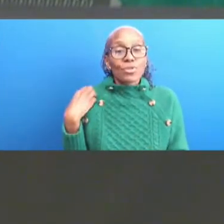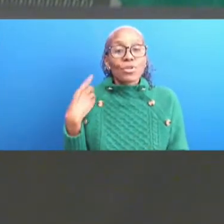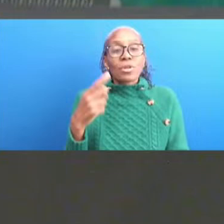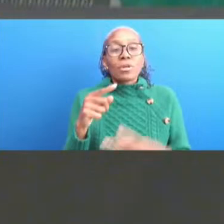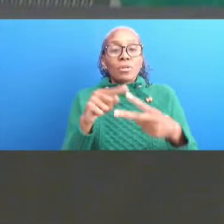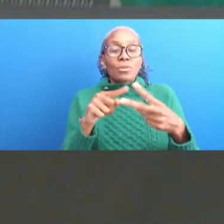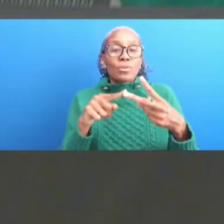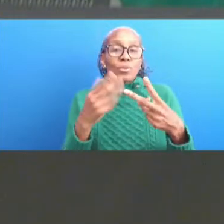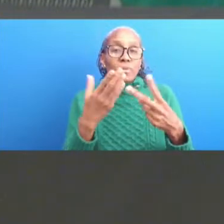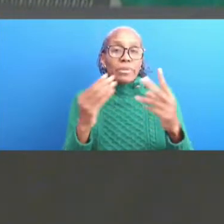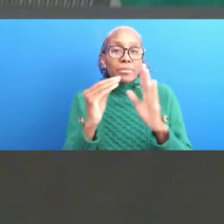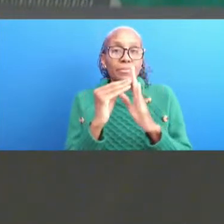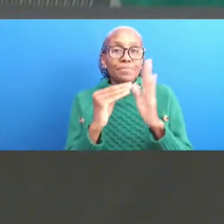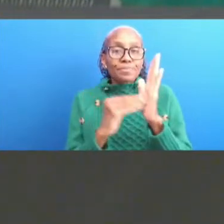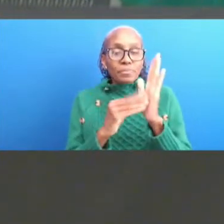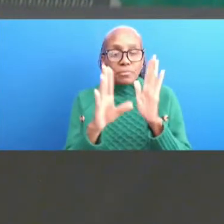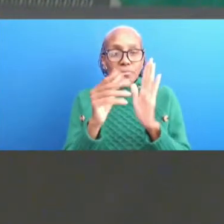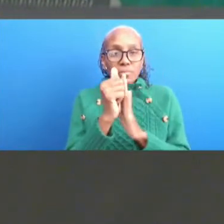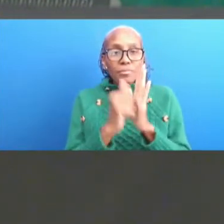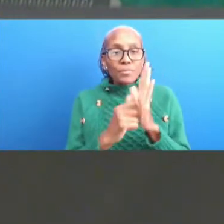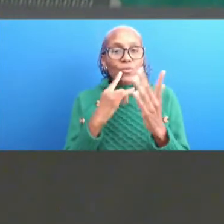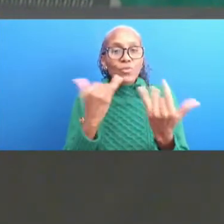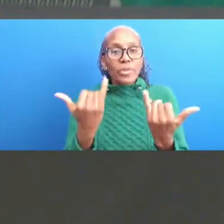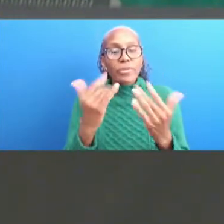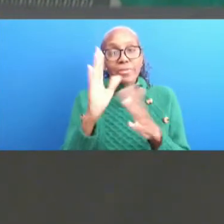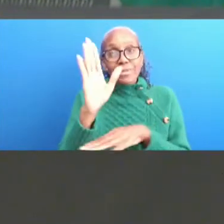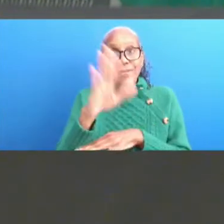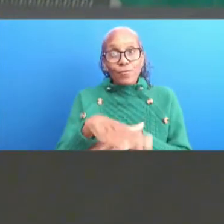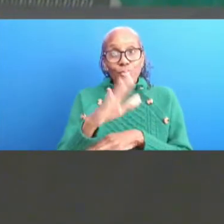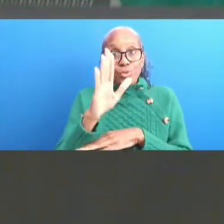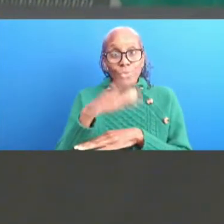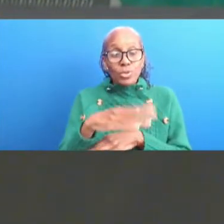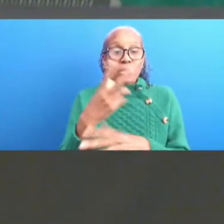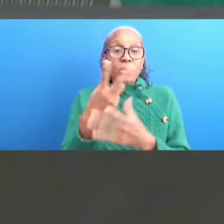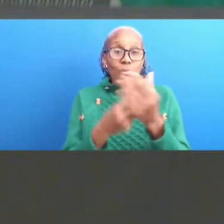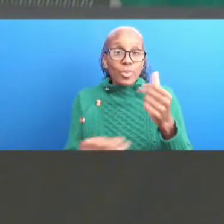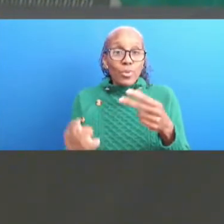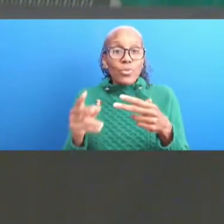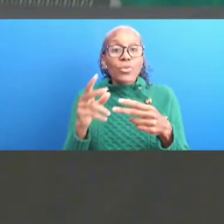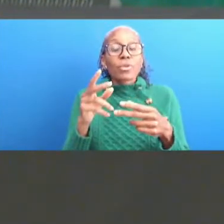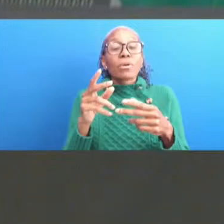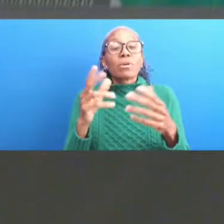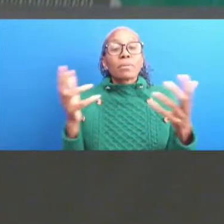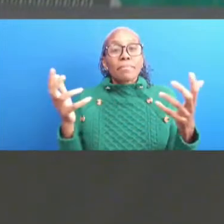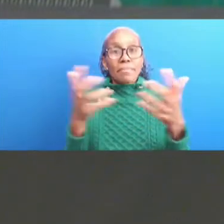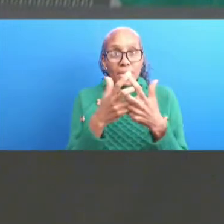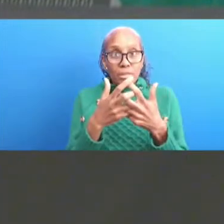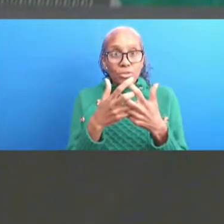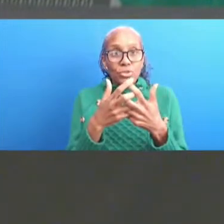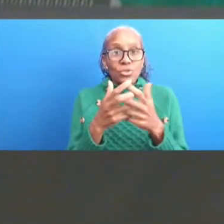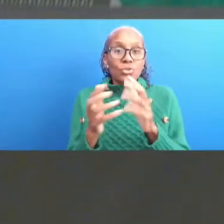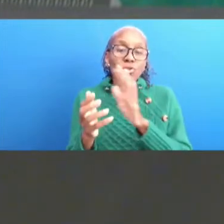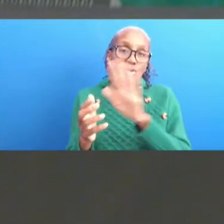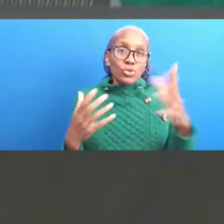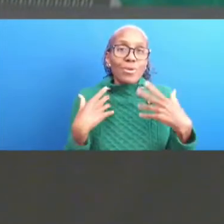THANK YOU FOR DOING THAT. MR. CHAIR, YOU HAVE TWO ITEMS